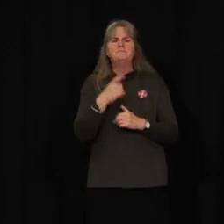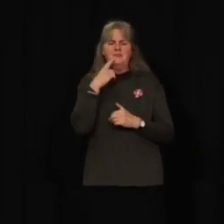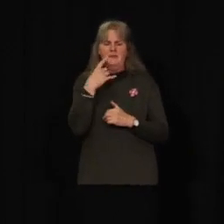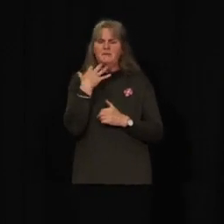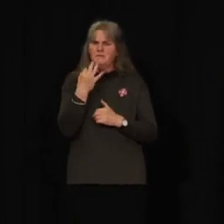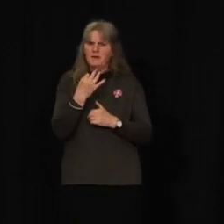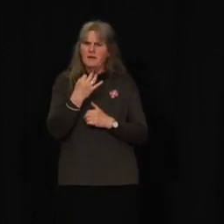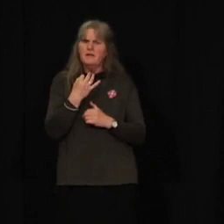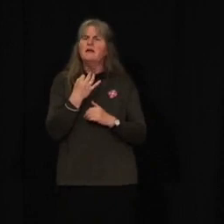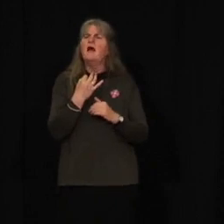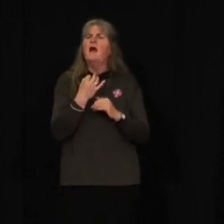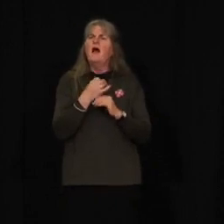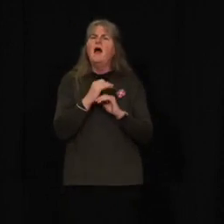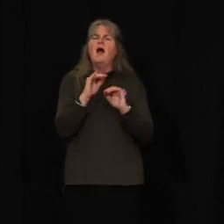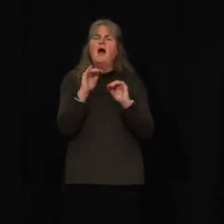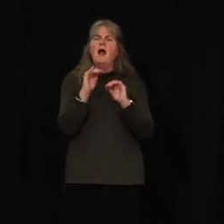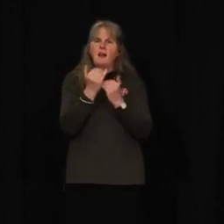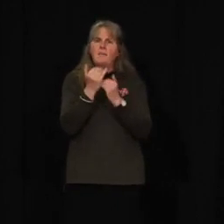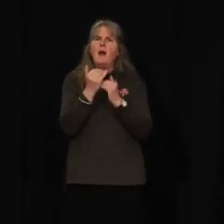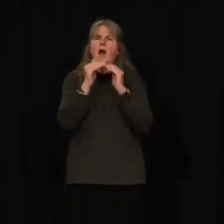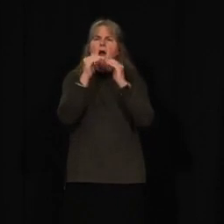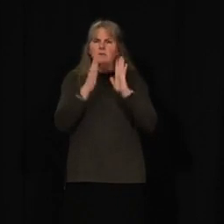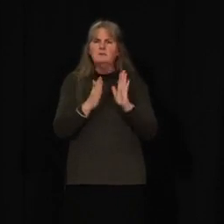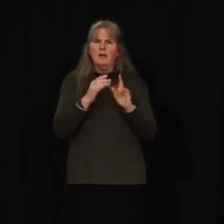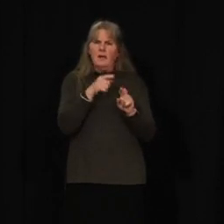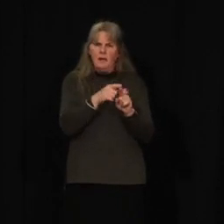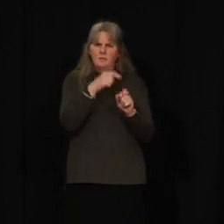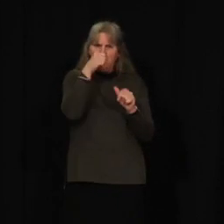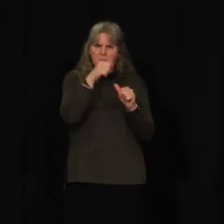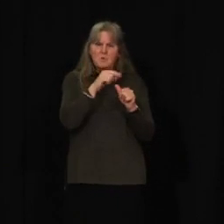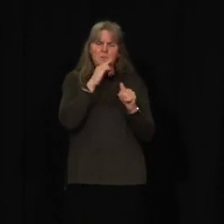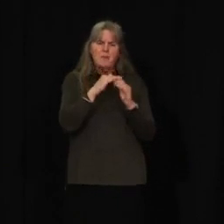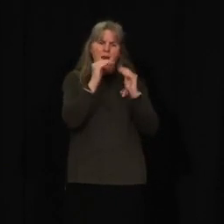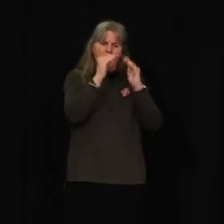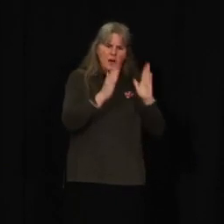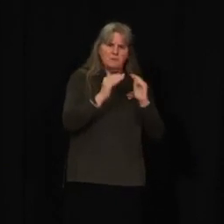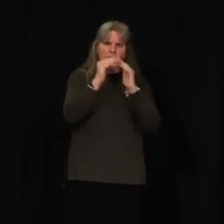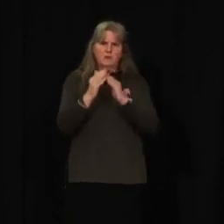measures limiting contacts outside your household. The combined household